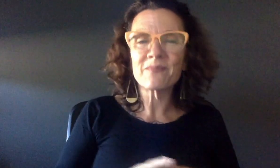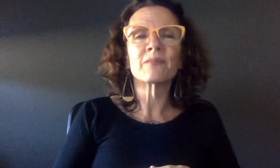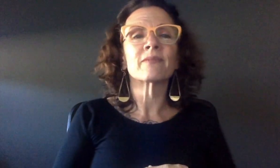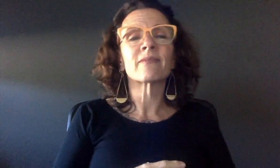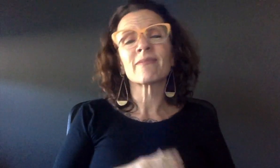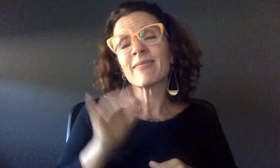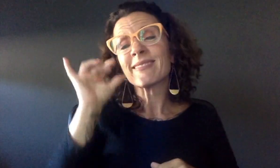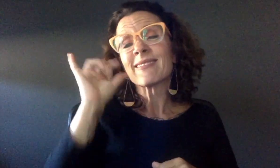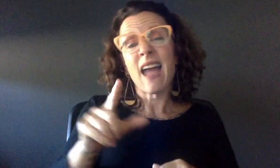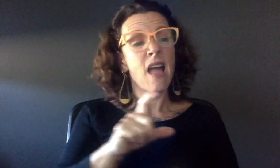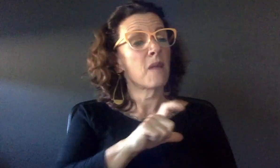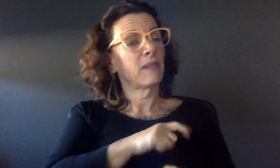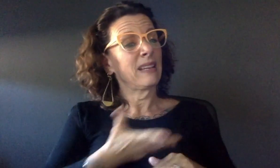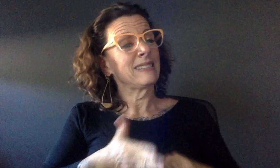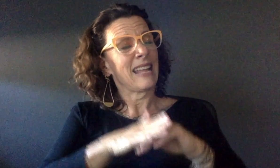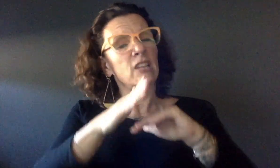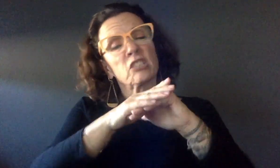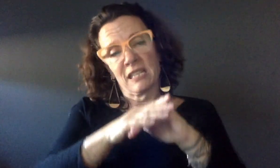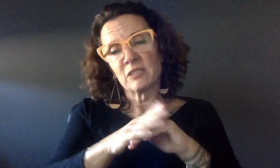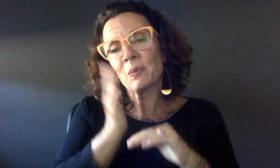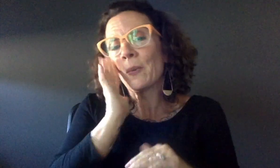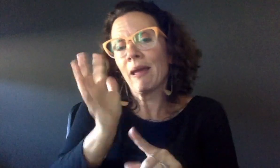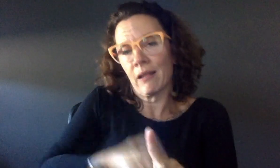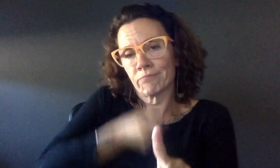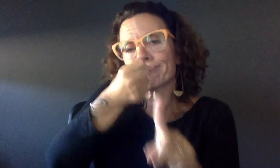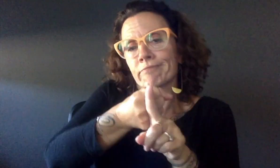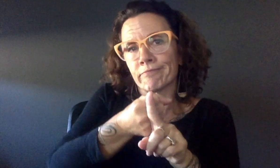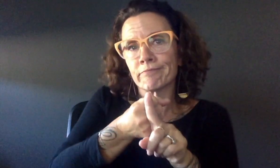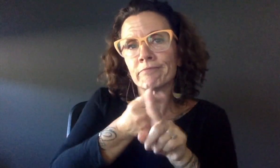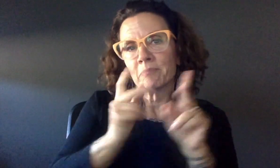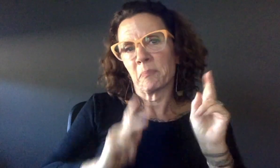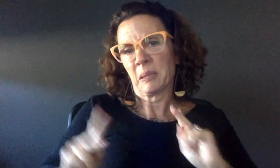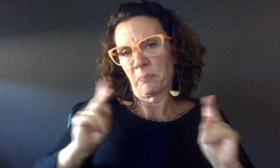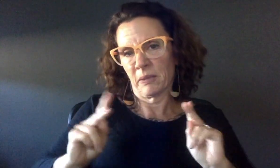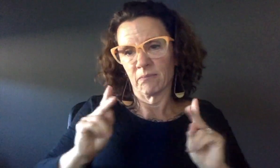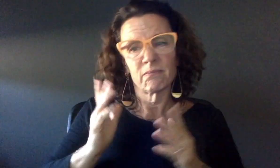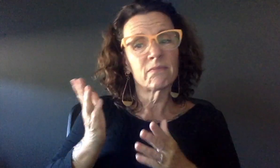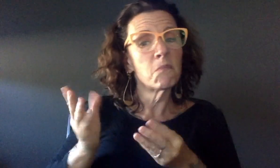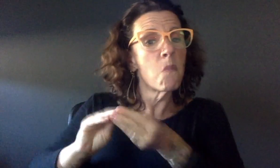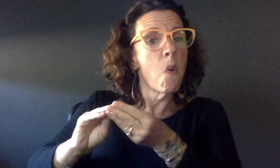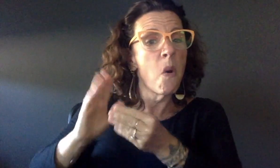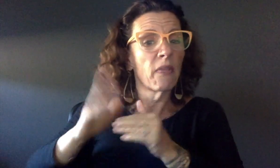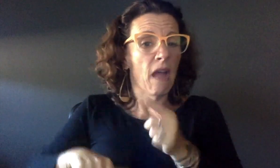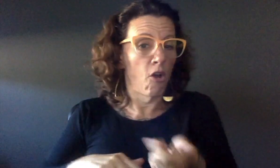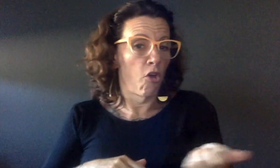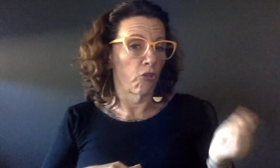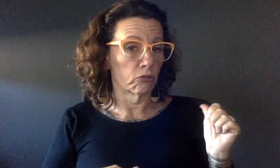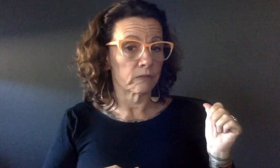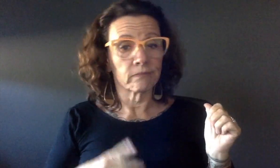and will impact some more than others,